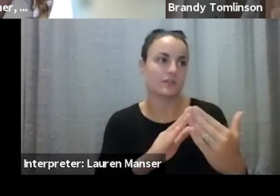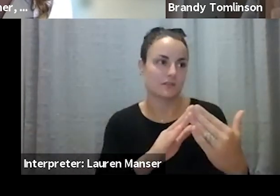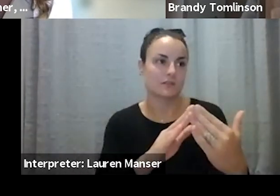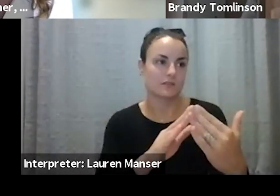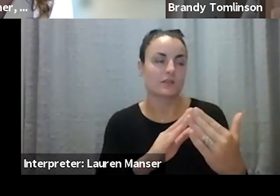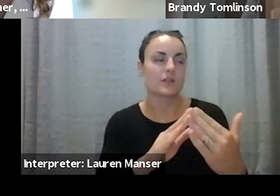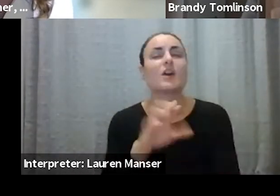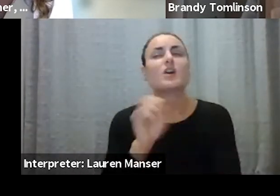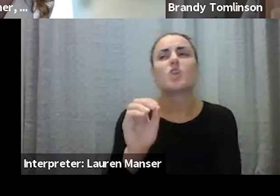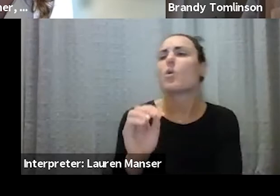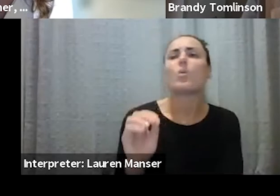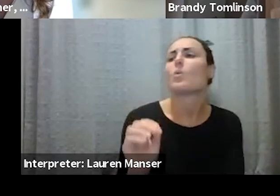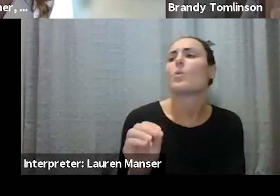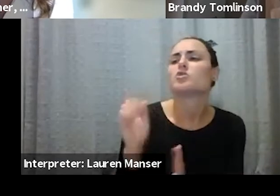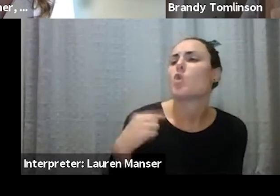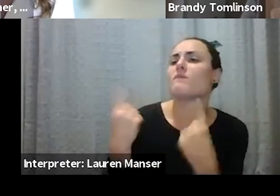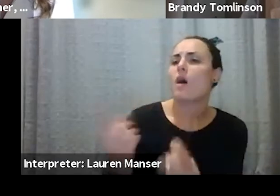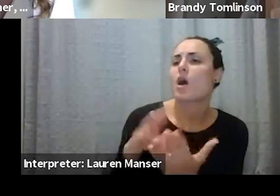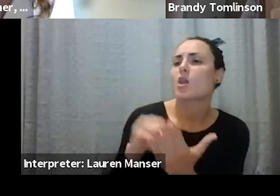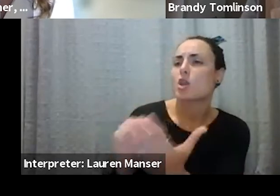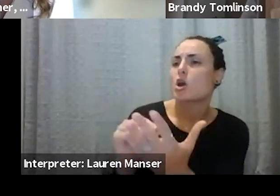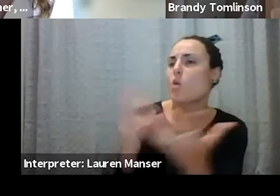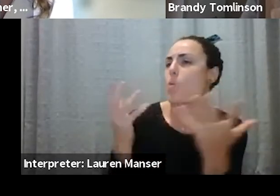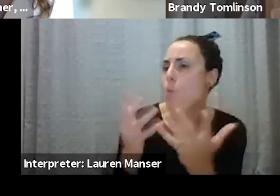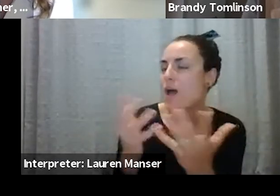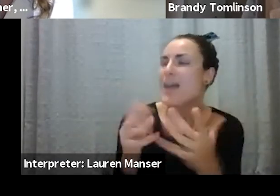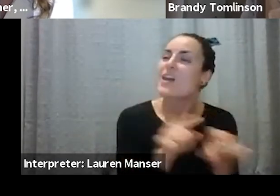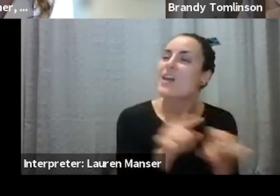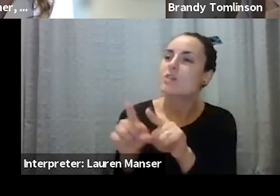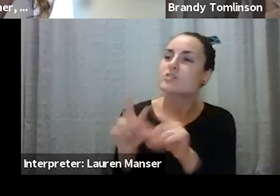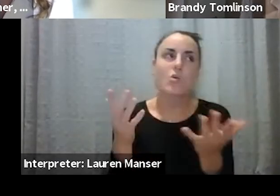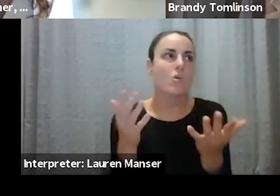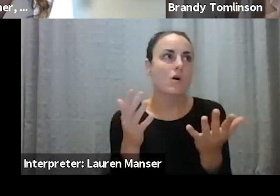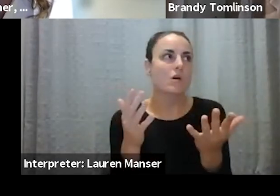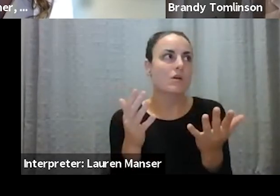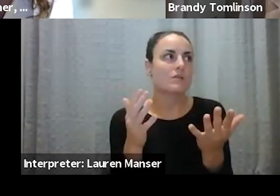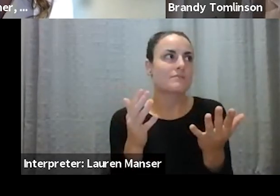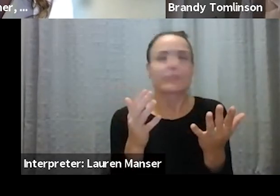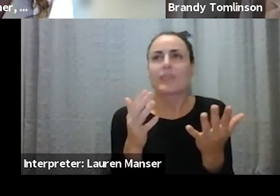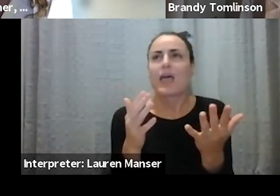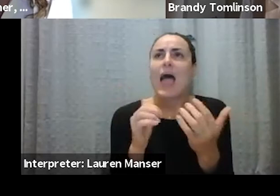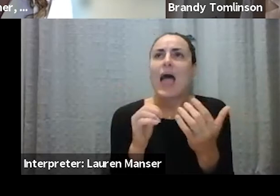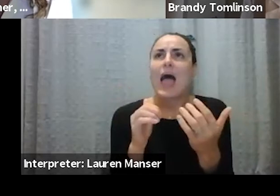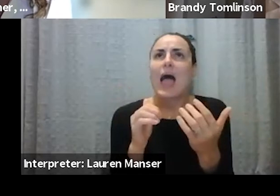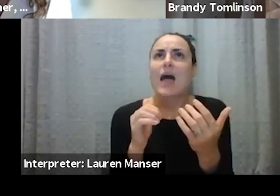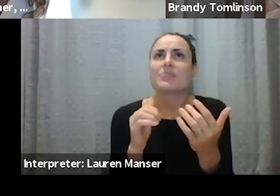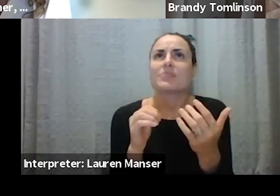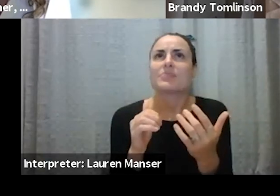and how has that been translating into what we're seeing in behavior? That's a really good question,